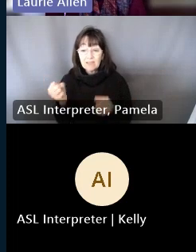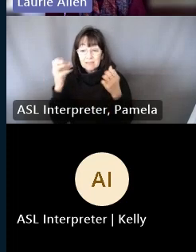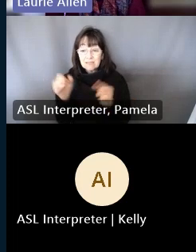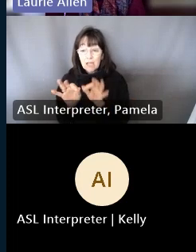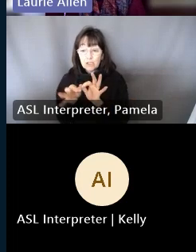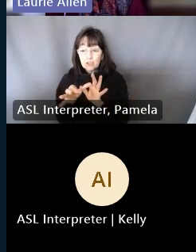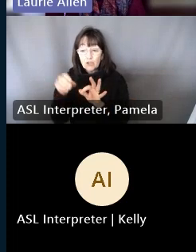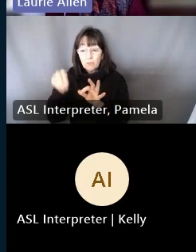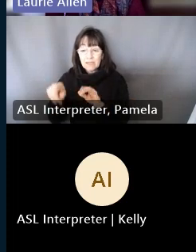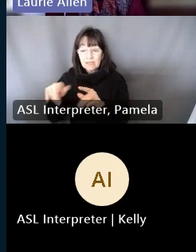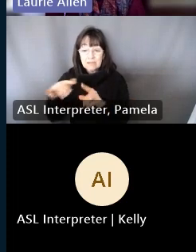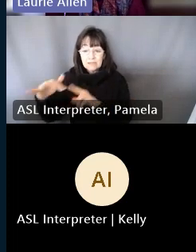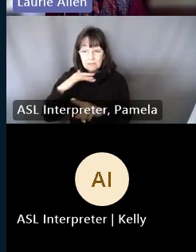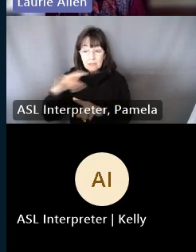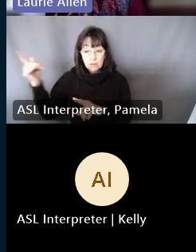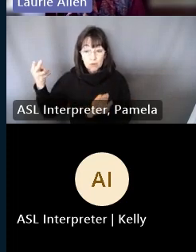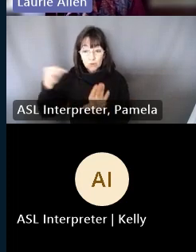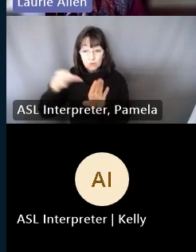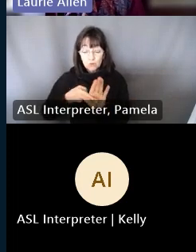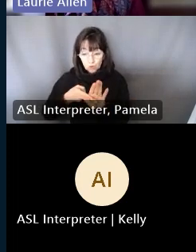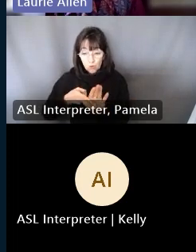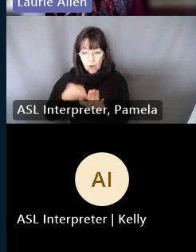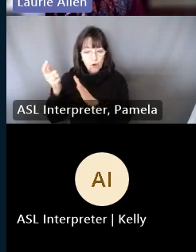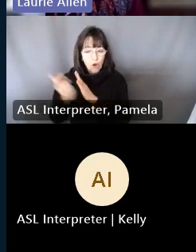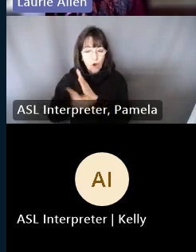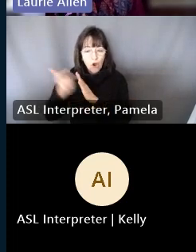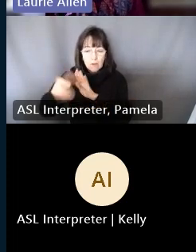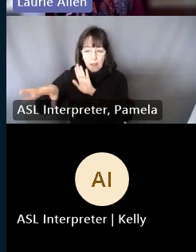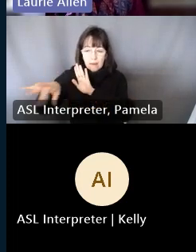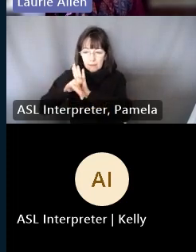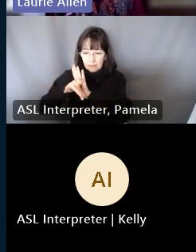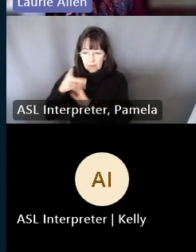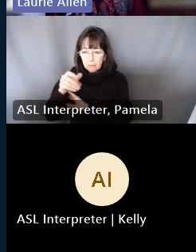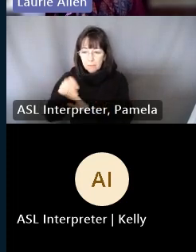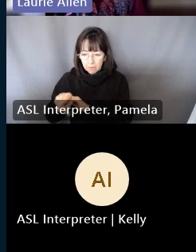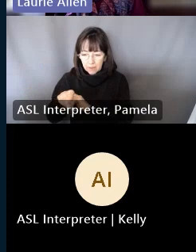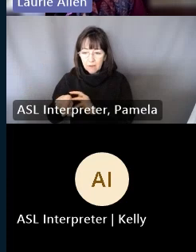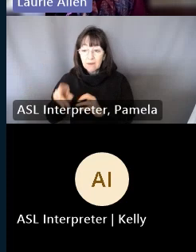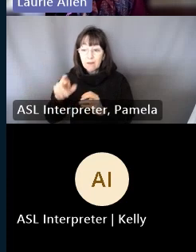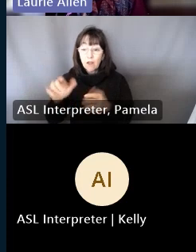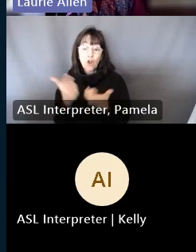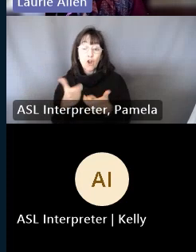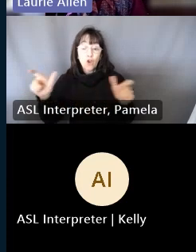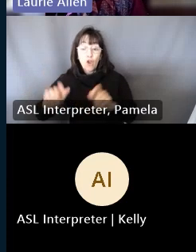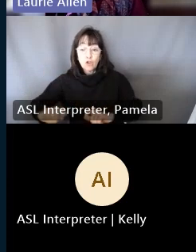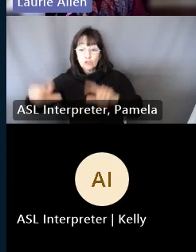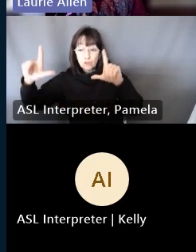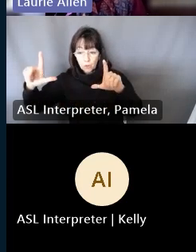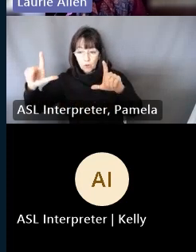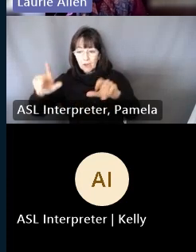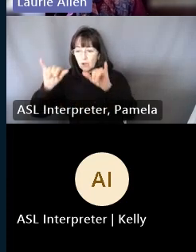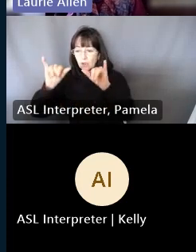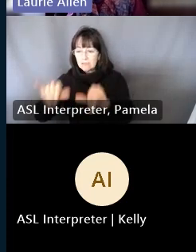Any time she joins a call, she's automatically pinned in a larger, high resolution window in the same place on the screen every time.